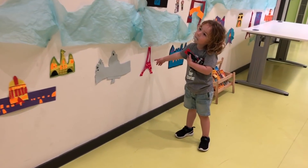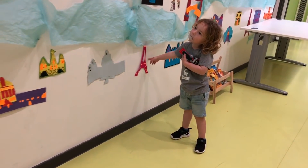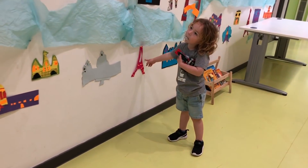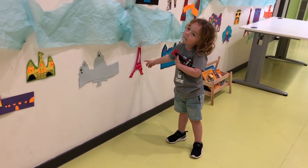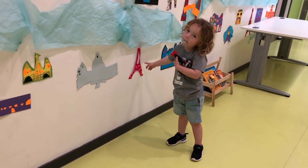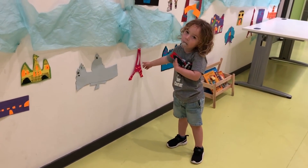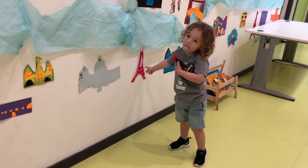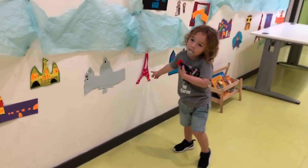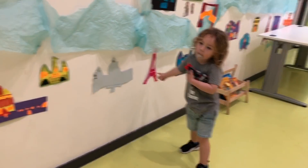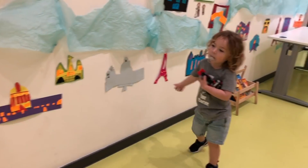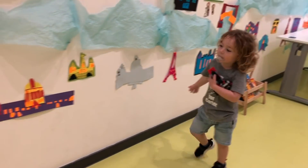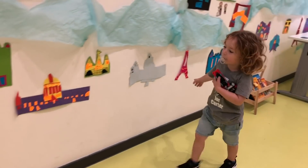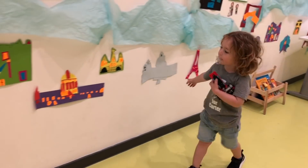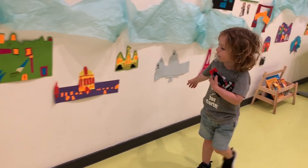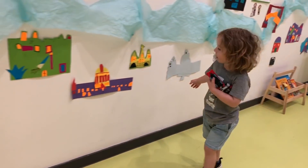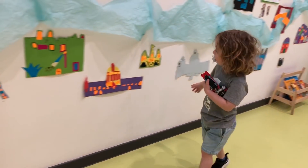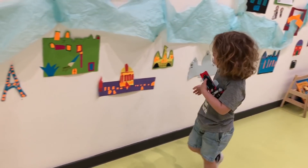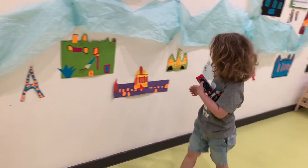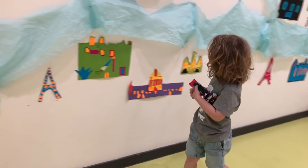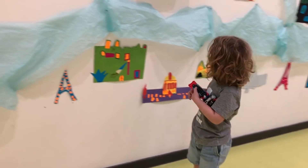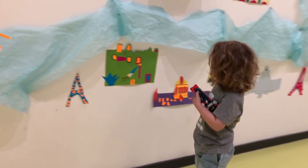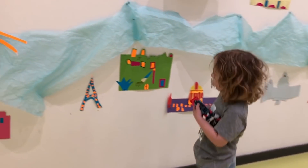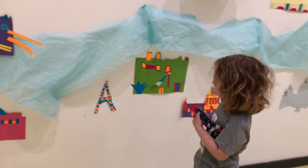'where your only option for education is mainstreaming.